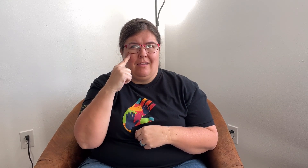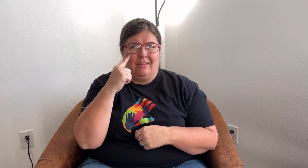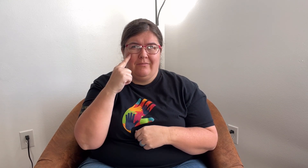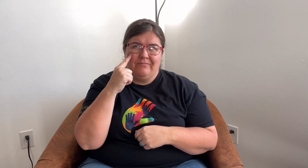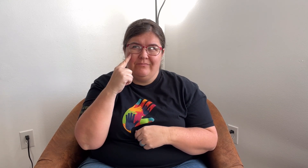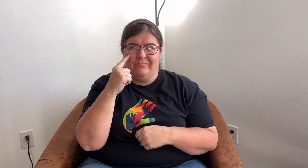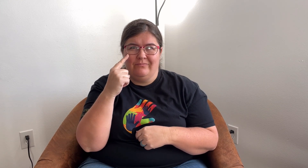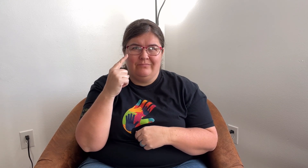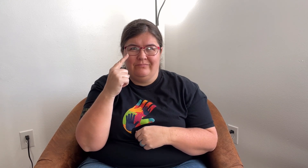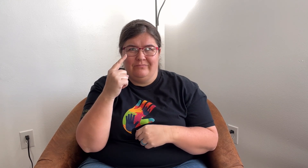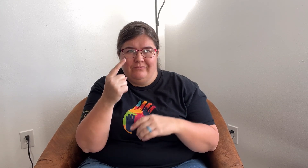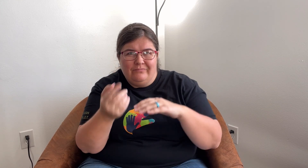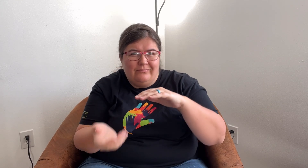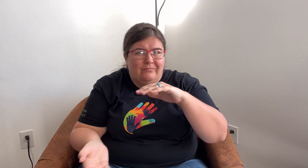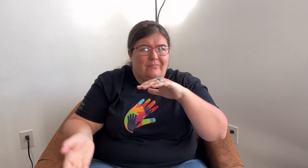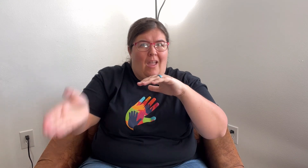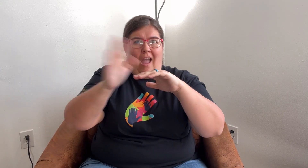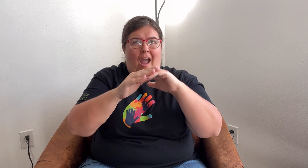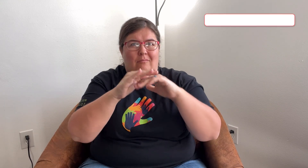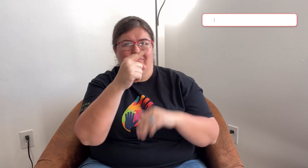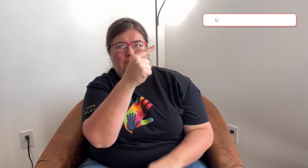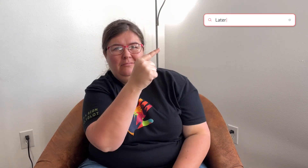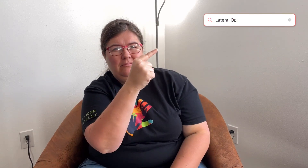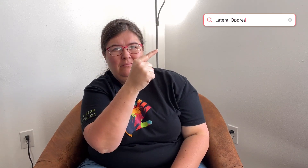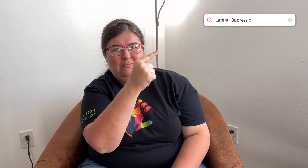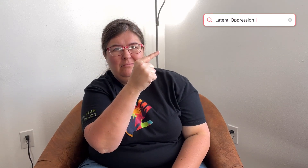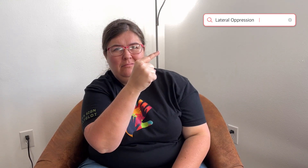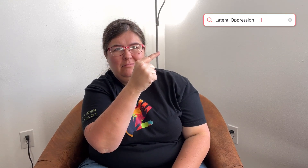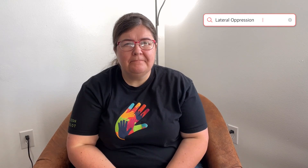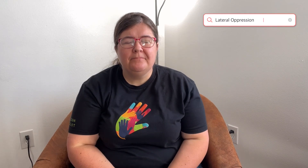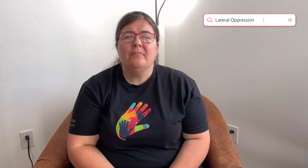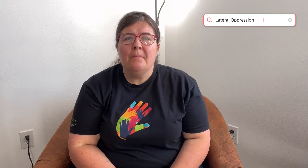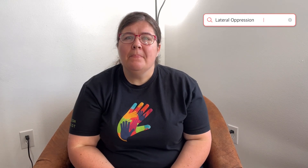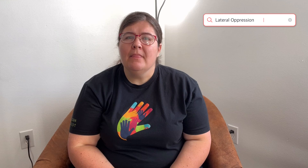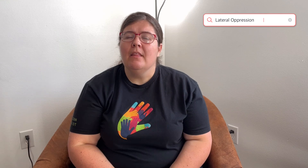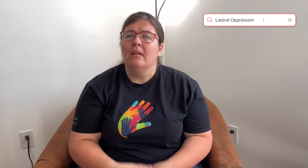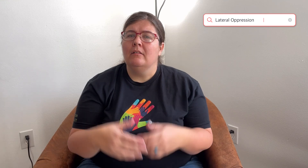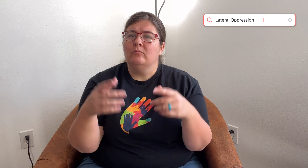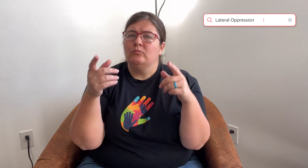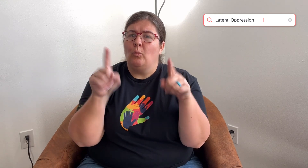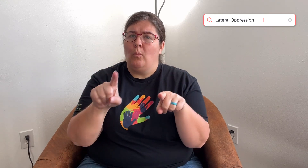pains are I think exacerbating, increasing what's called "lateral oppression" which